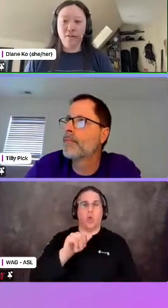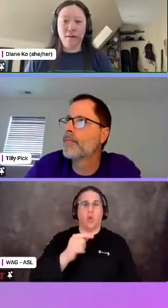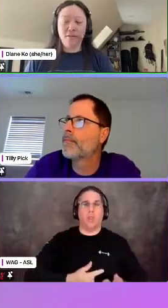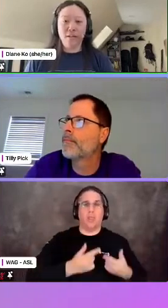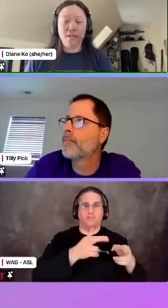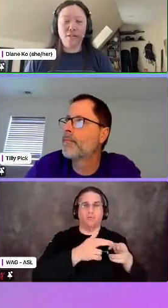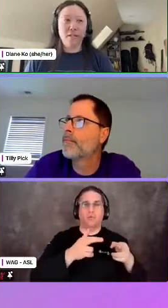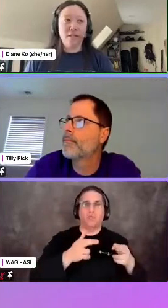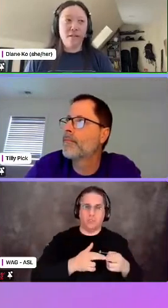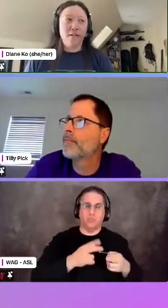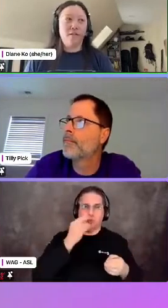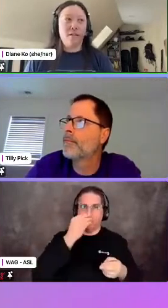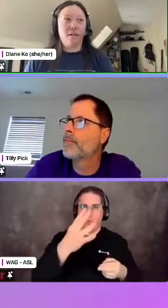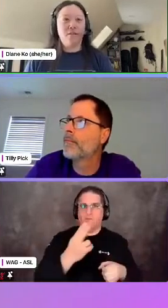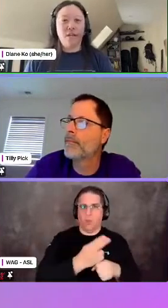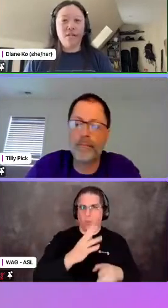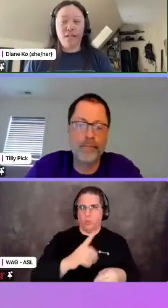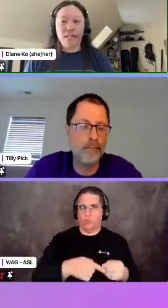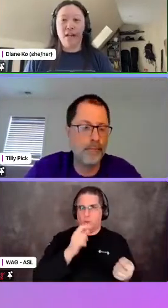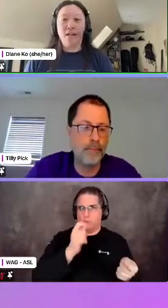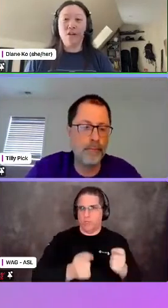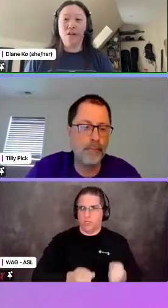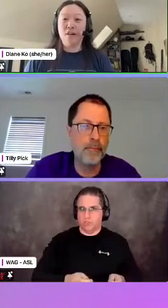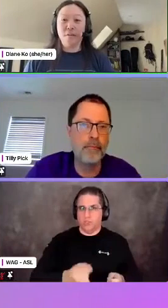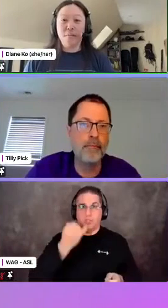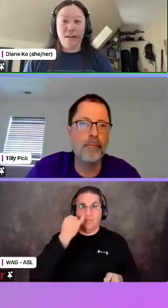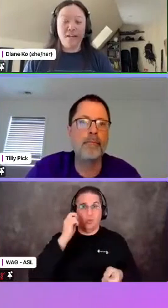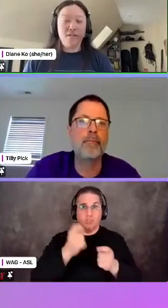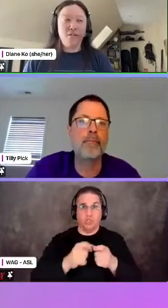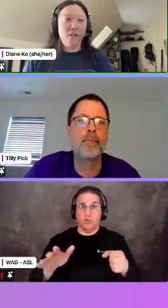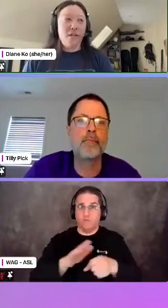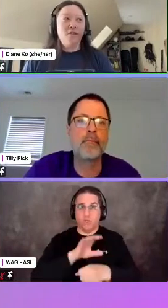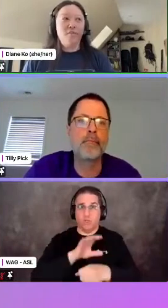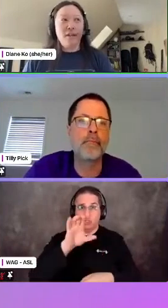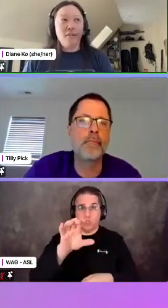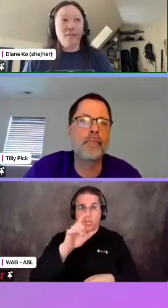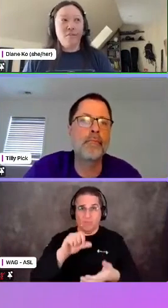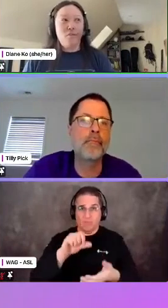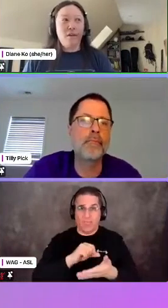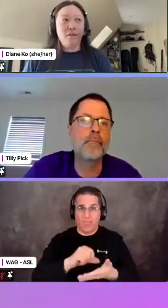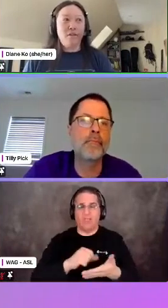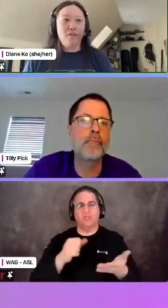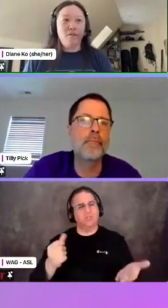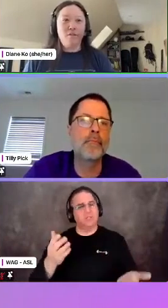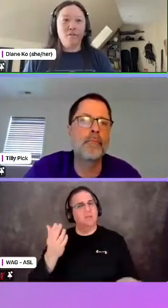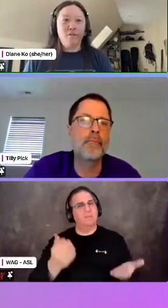updating the accessibility tree period ideally, when you update you update the Dom it's also